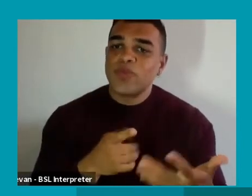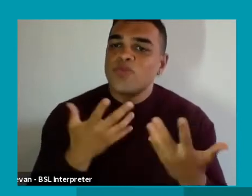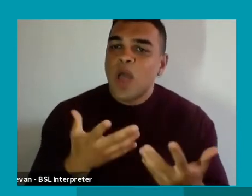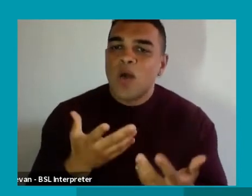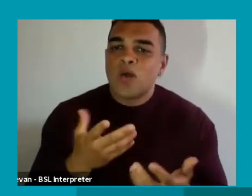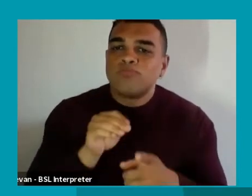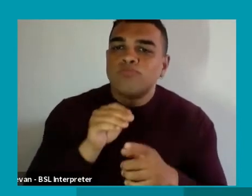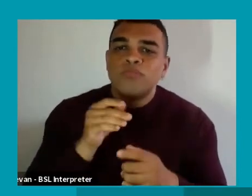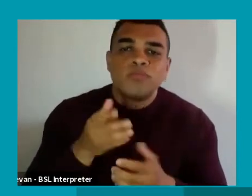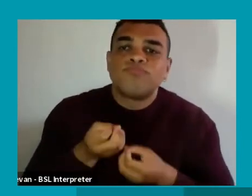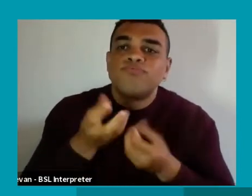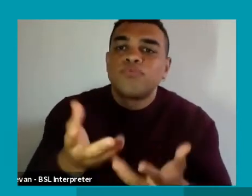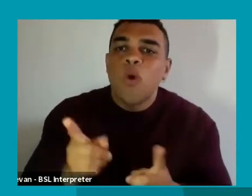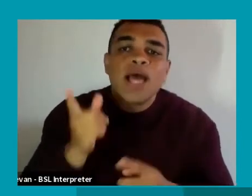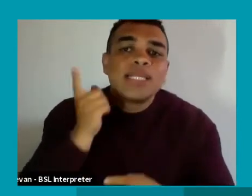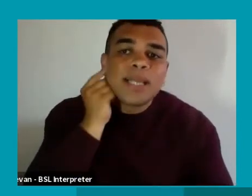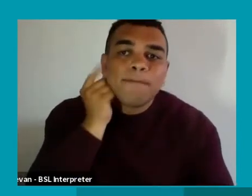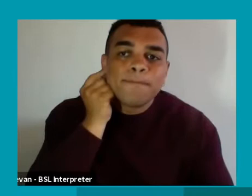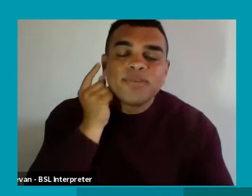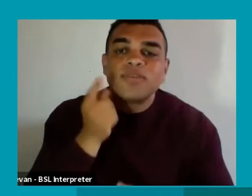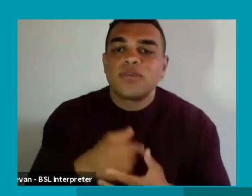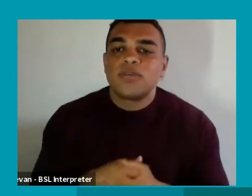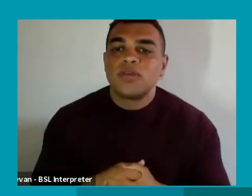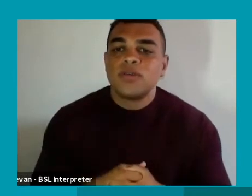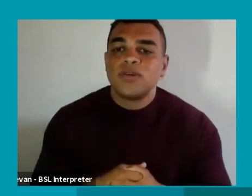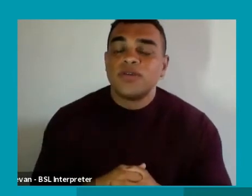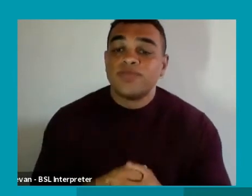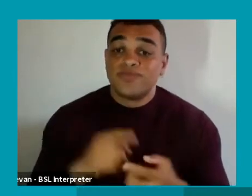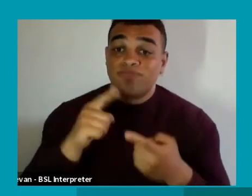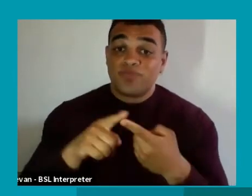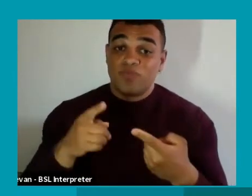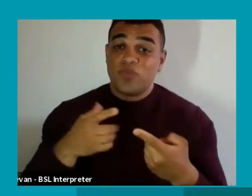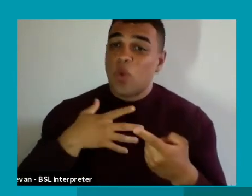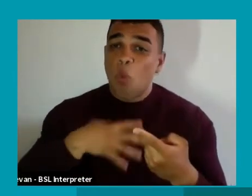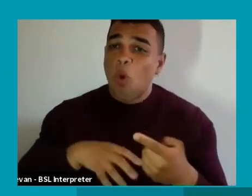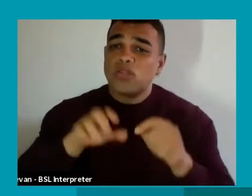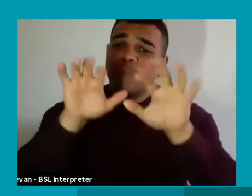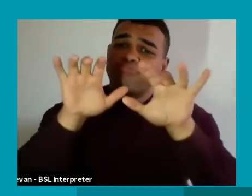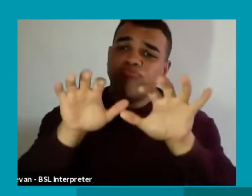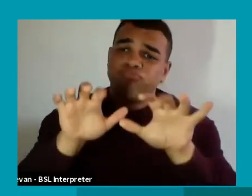we don't want an essay. Anywhere up to six sentences is absolutely fine for a personal statement,